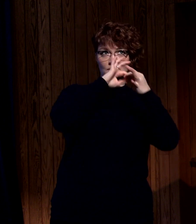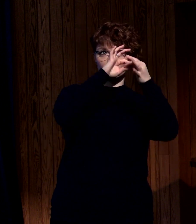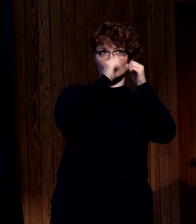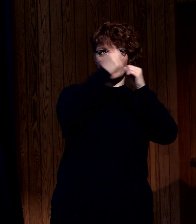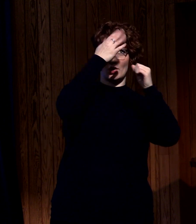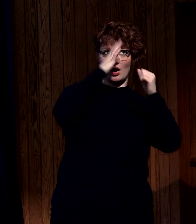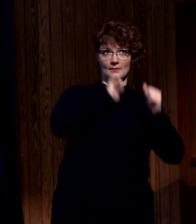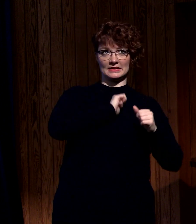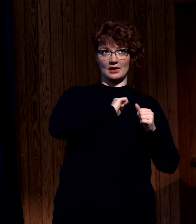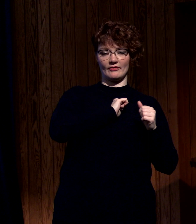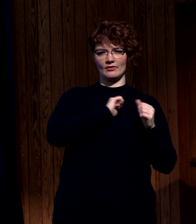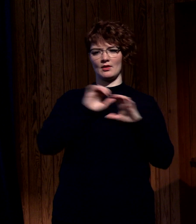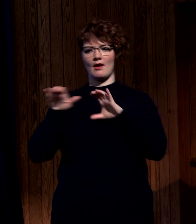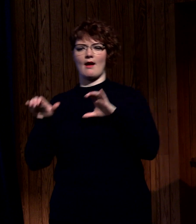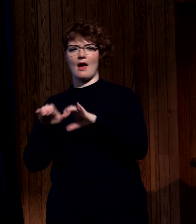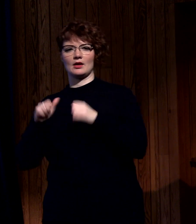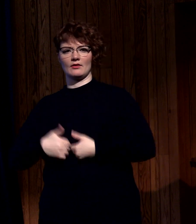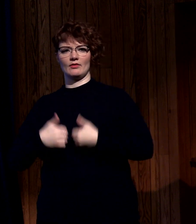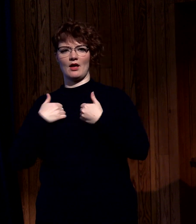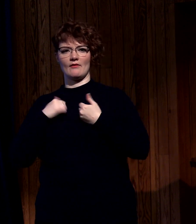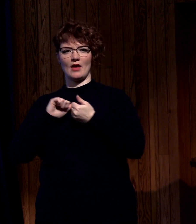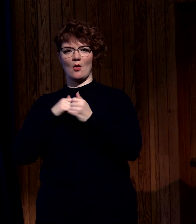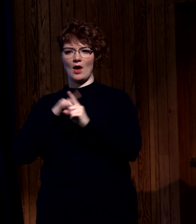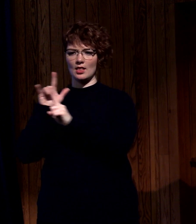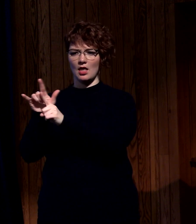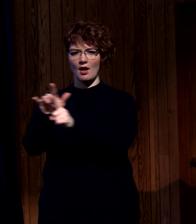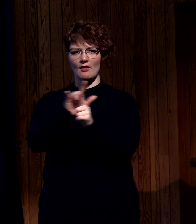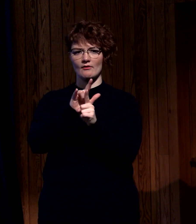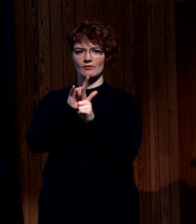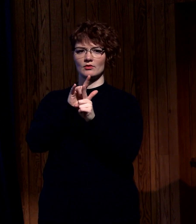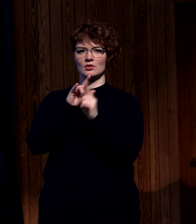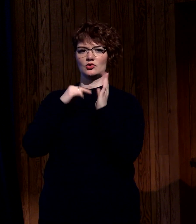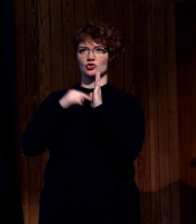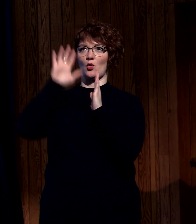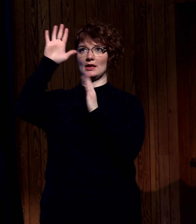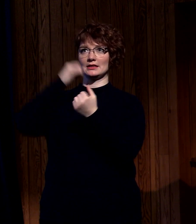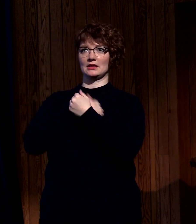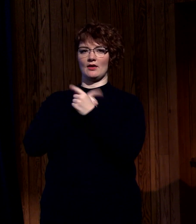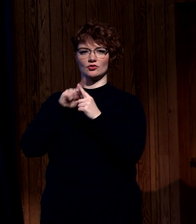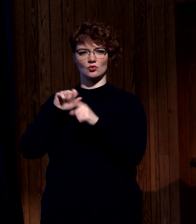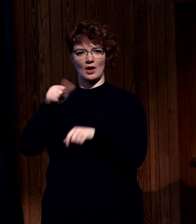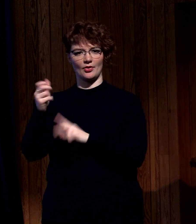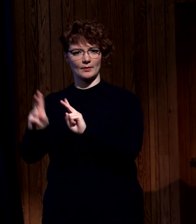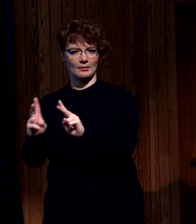active life, how you love others. In these quadrants, you